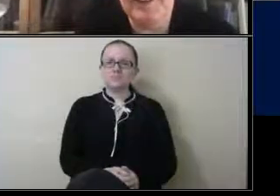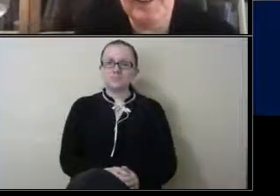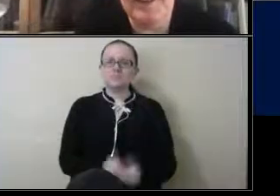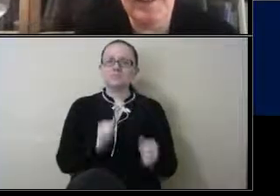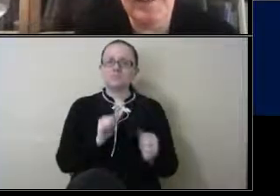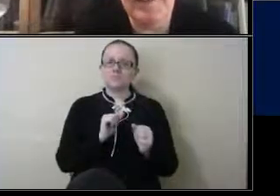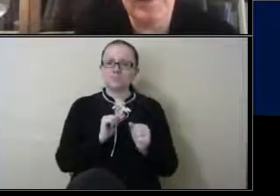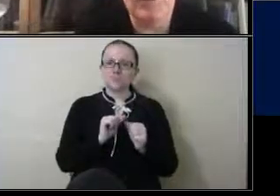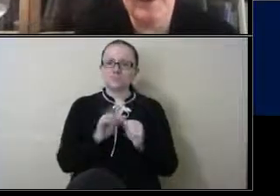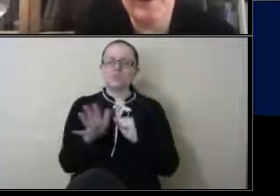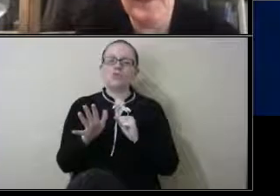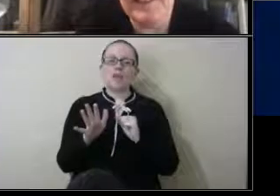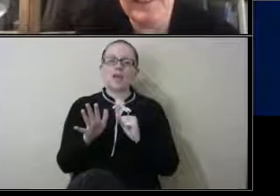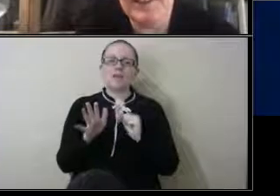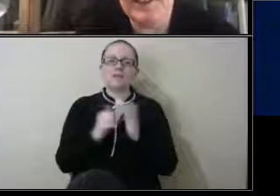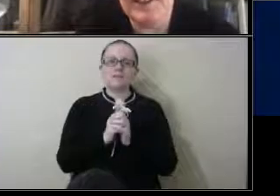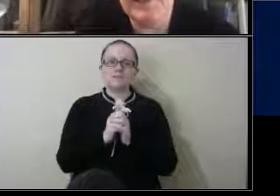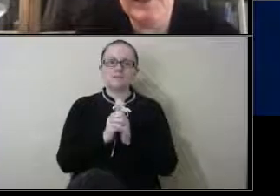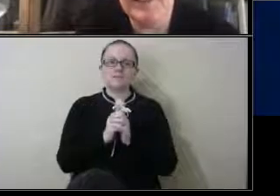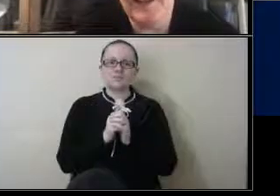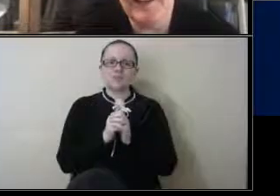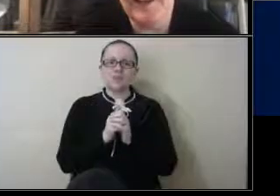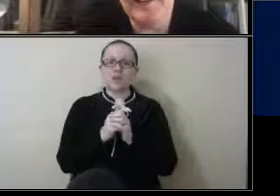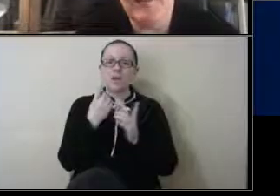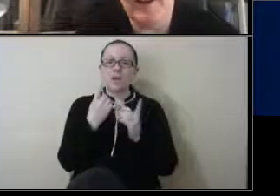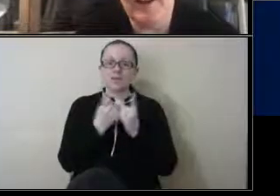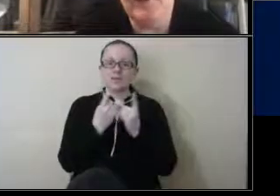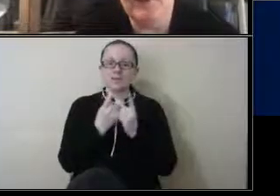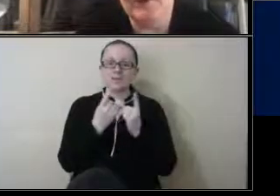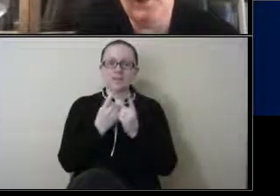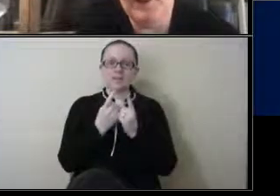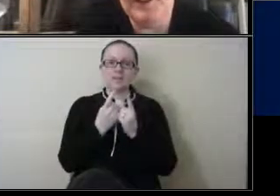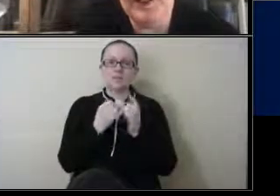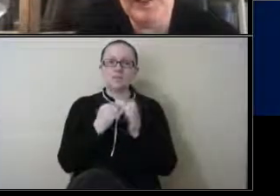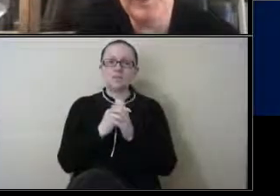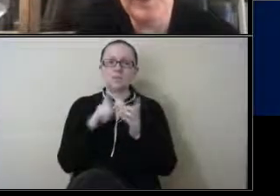you know one of the things this internship has done has provided employment opportunities not